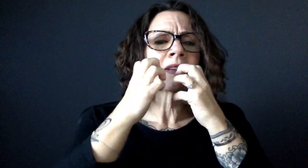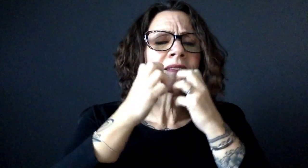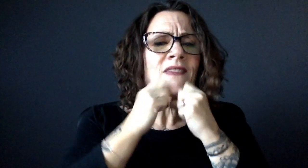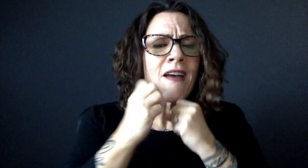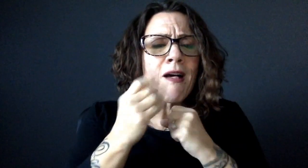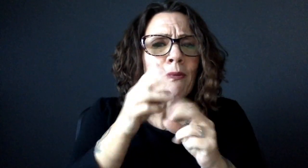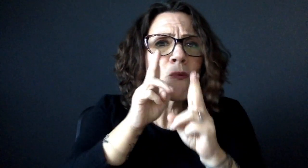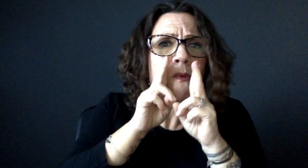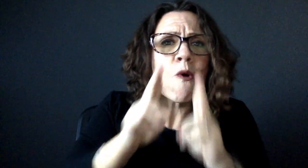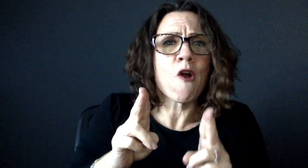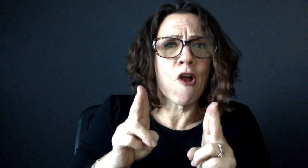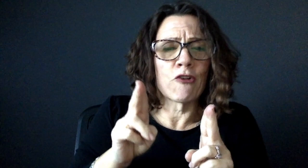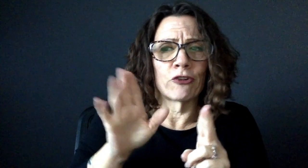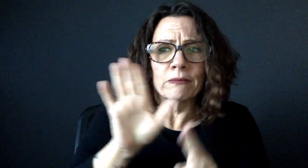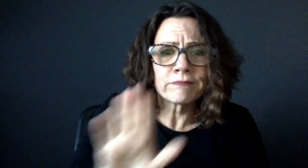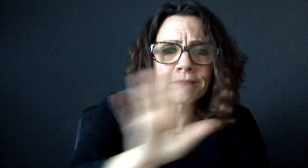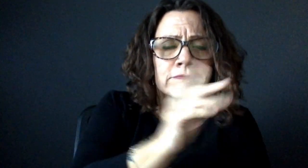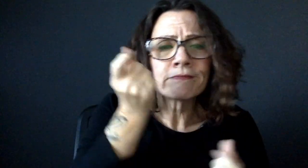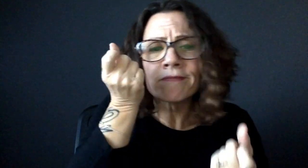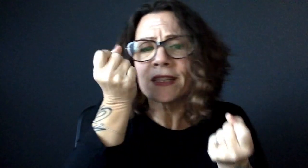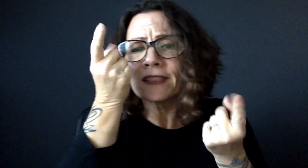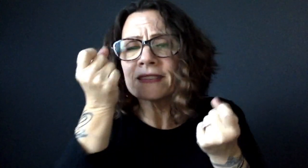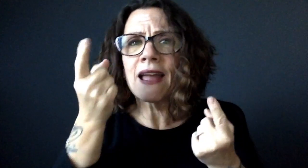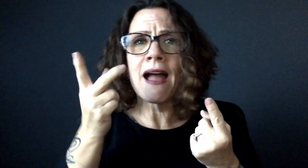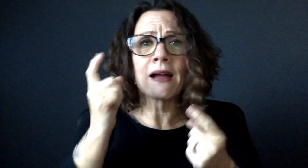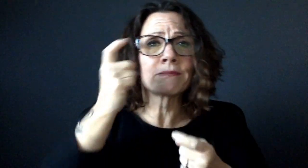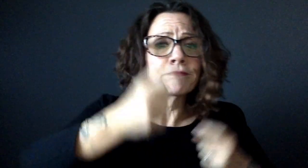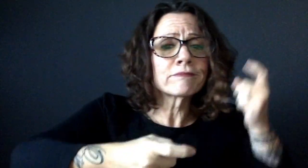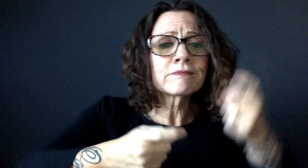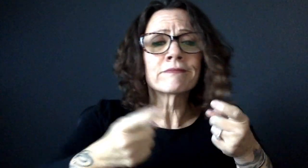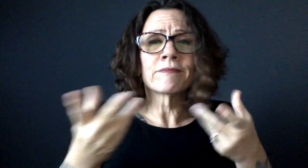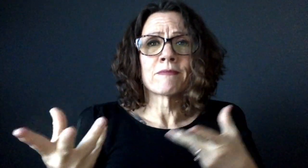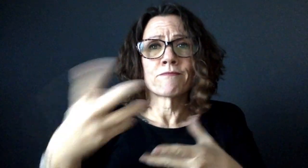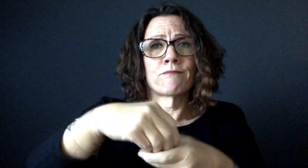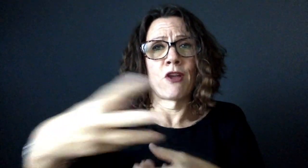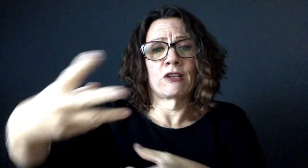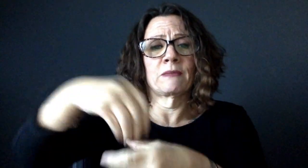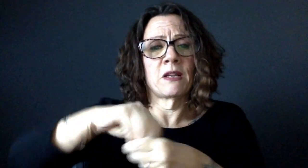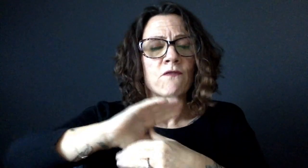valuing and honoring the insights and participation